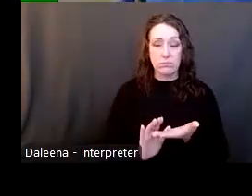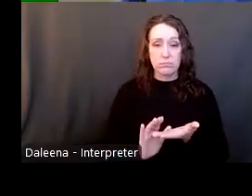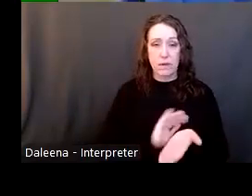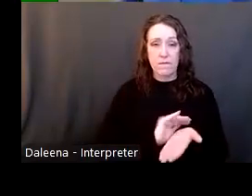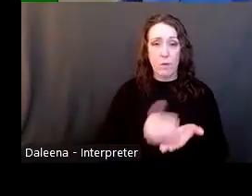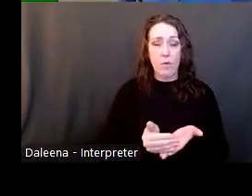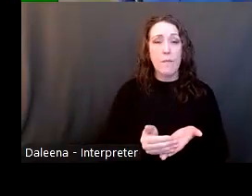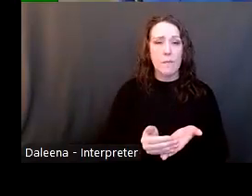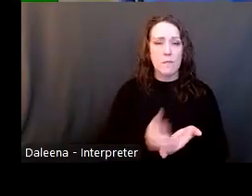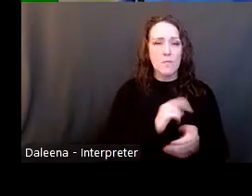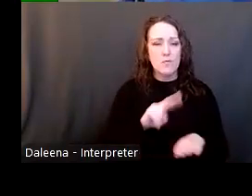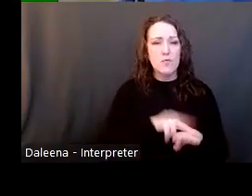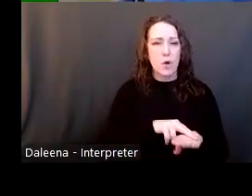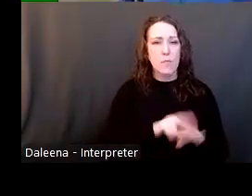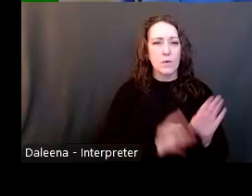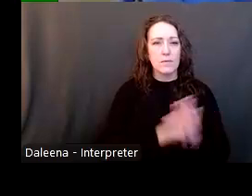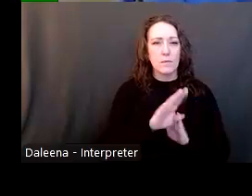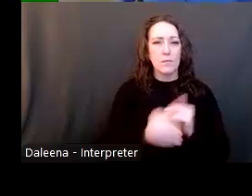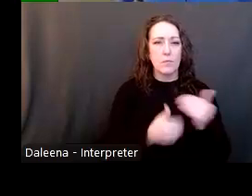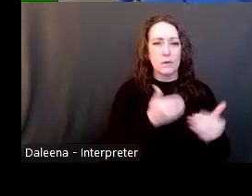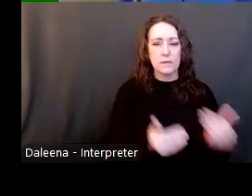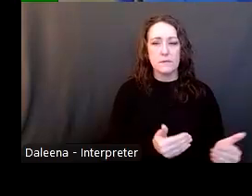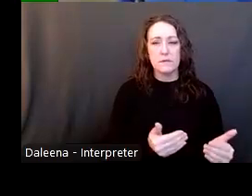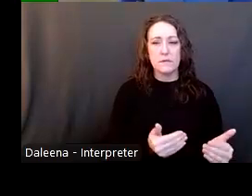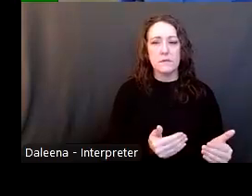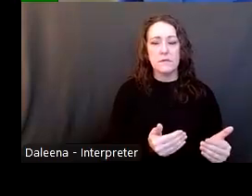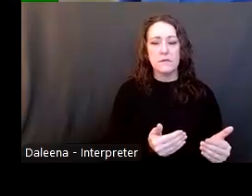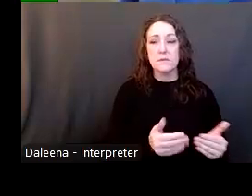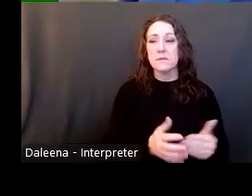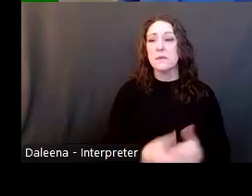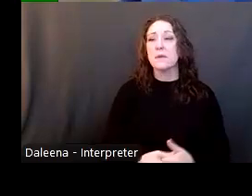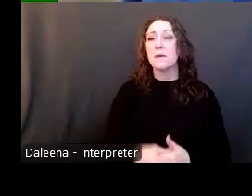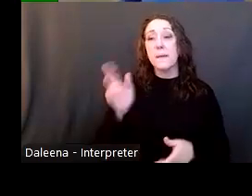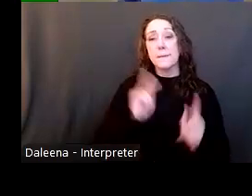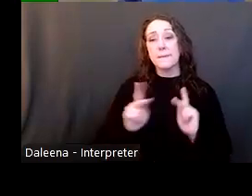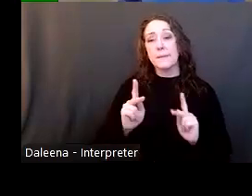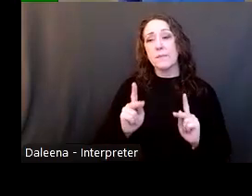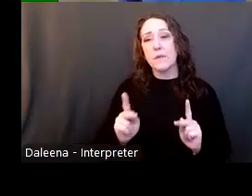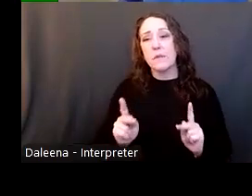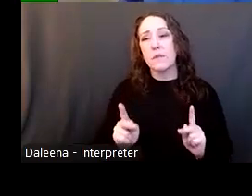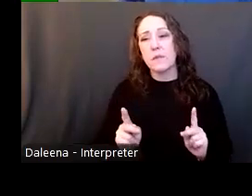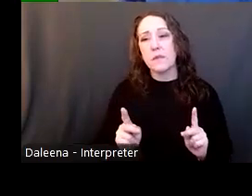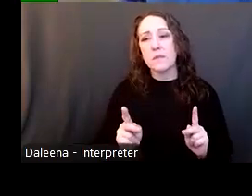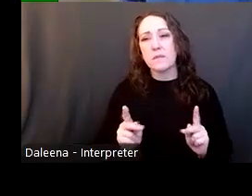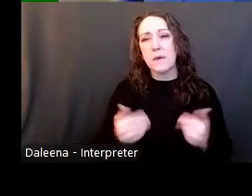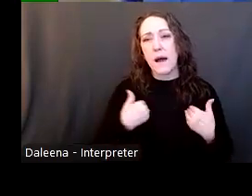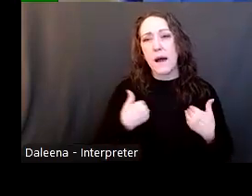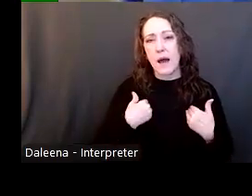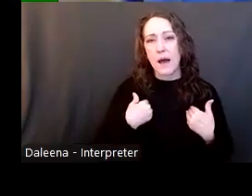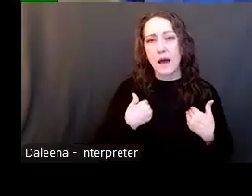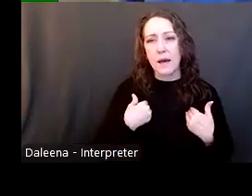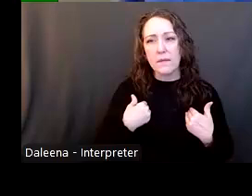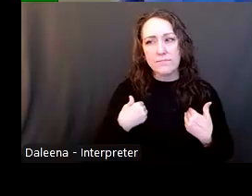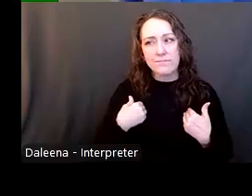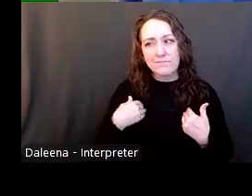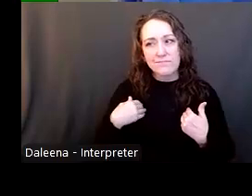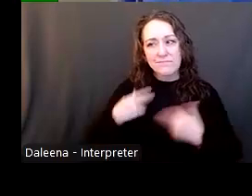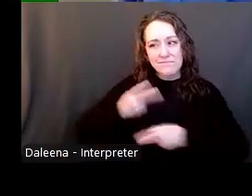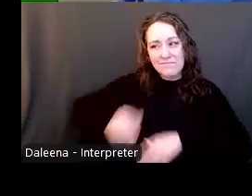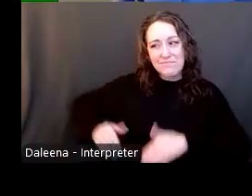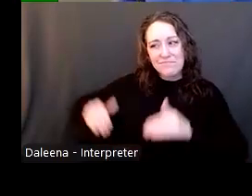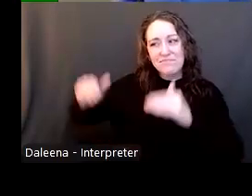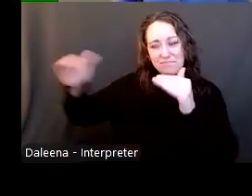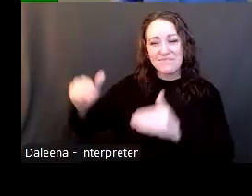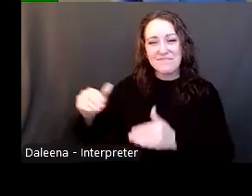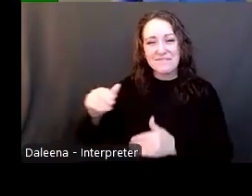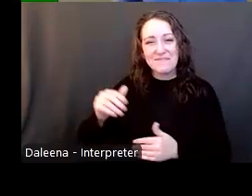developmental process so for people who have raised adolescence and have maybe thought gee are